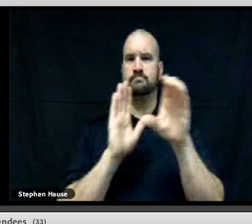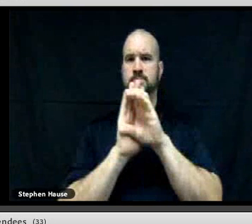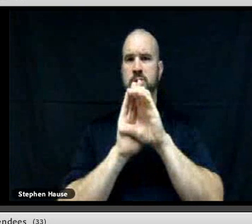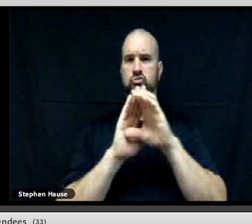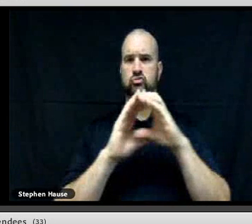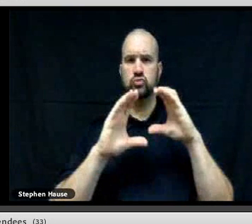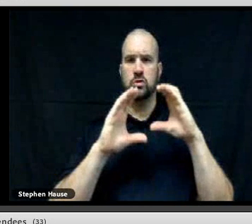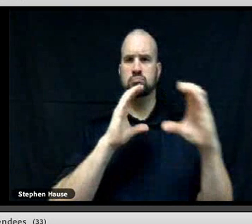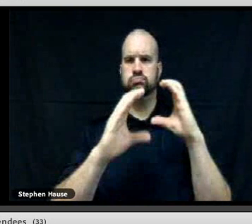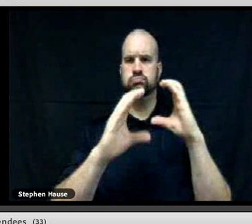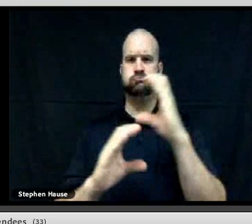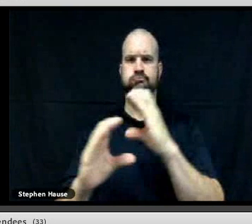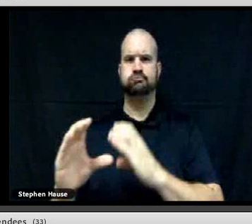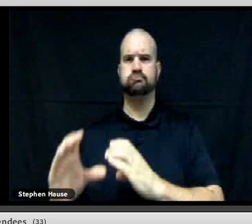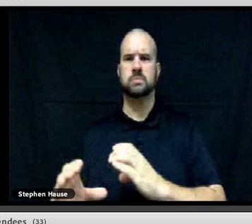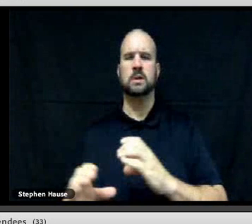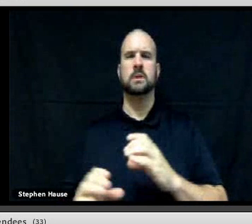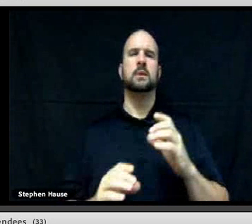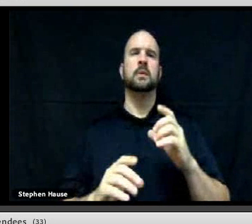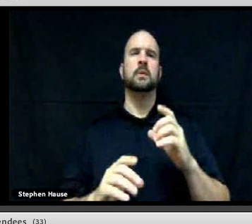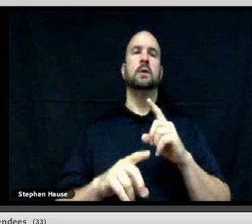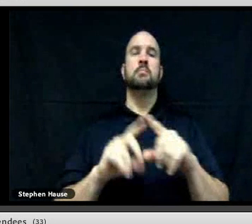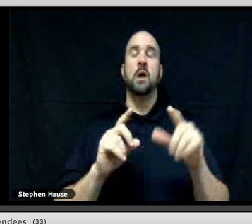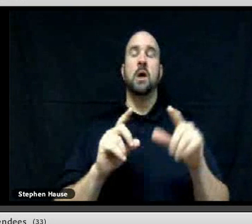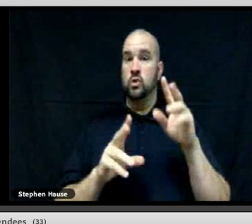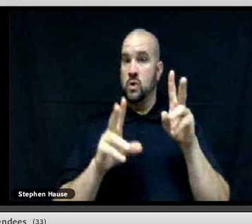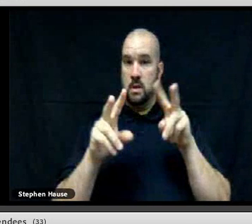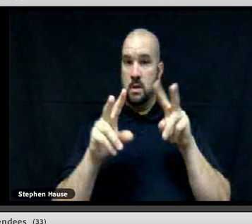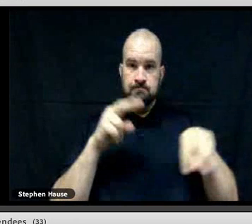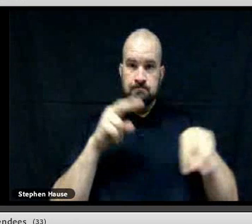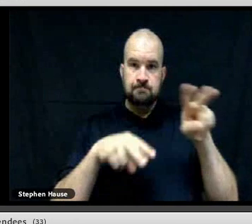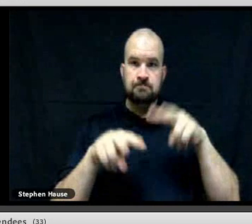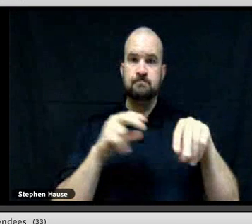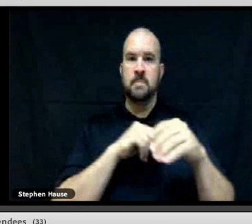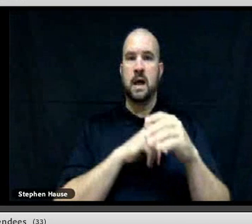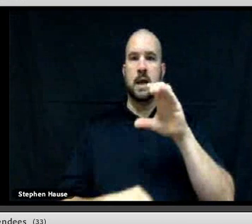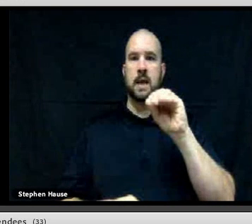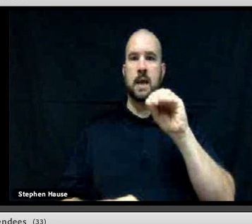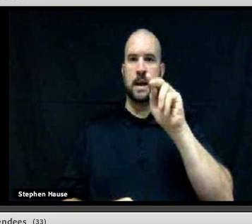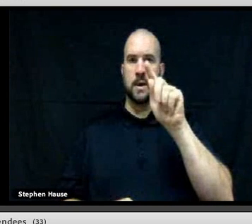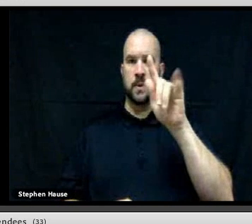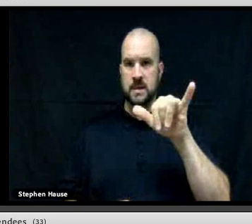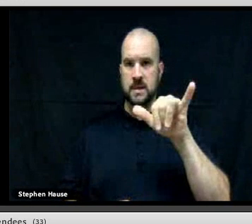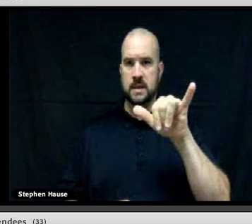Another one is the Browse By County app, which allows users to, uh,